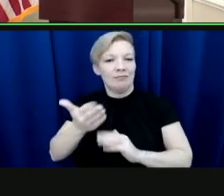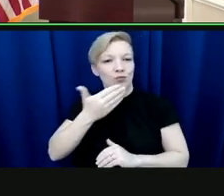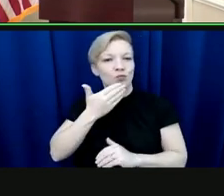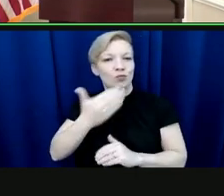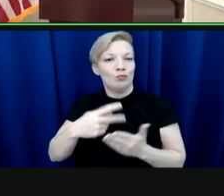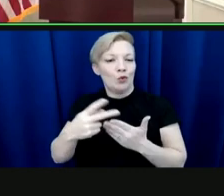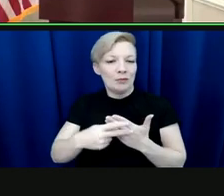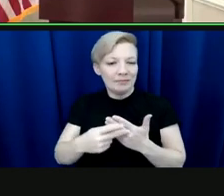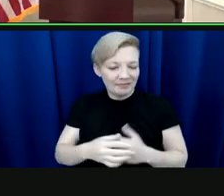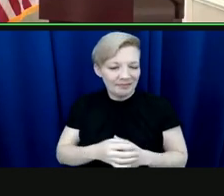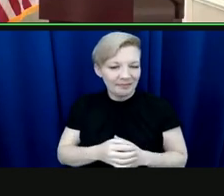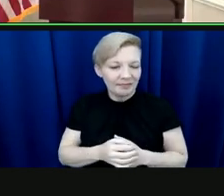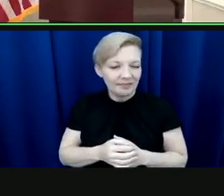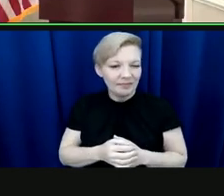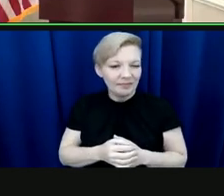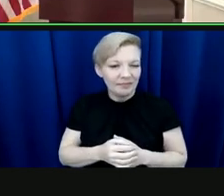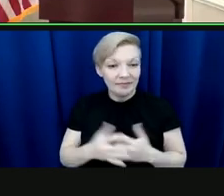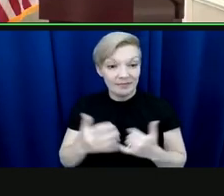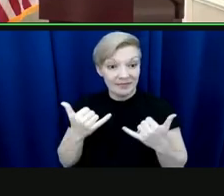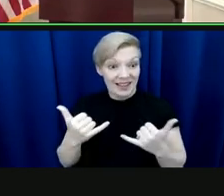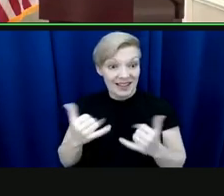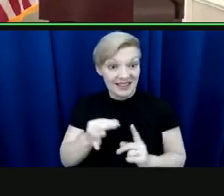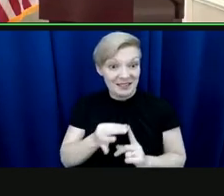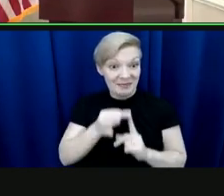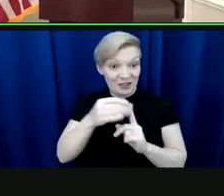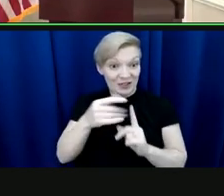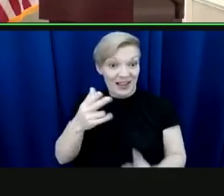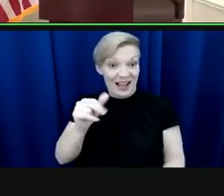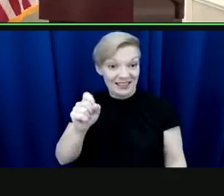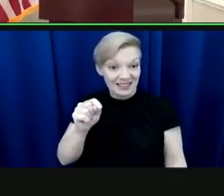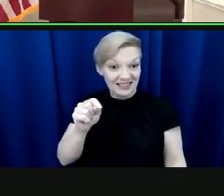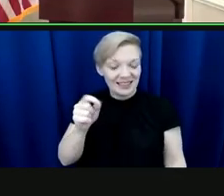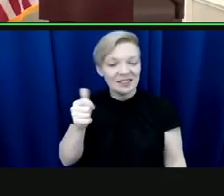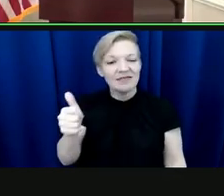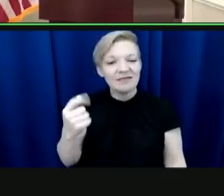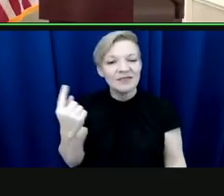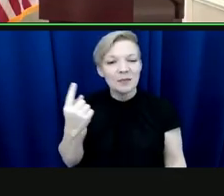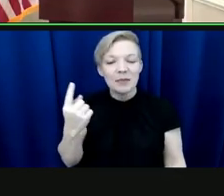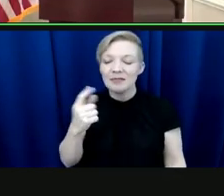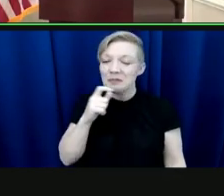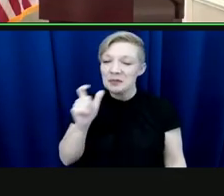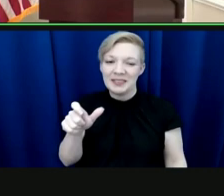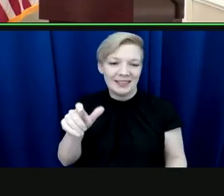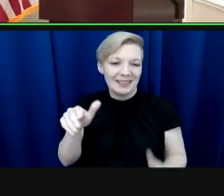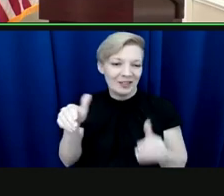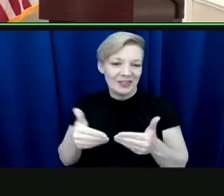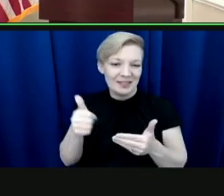Of course, today our special guest is someone who really doesn't need introduction, Mr. Al Roker.